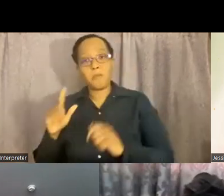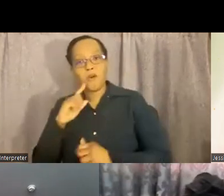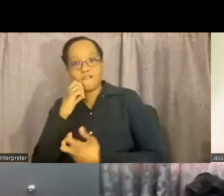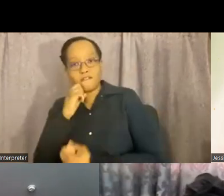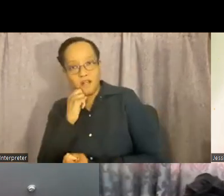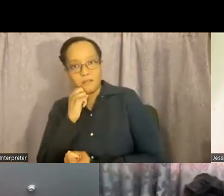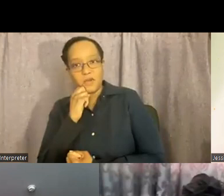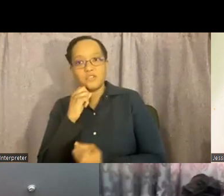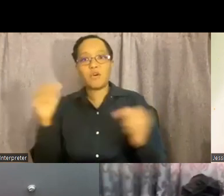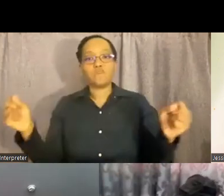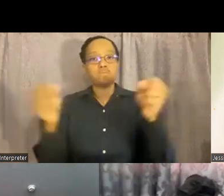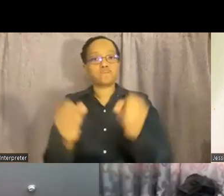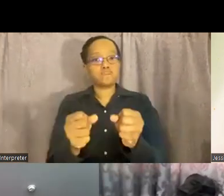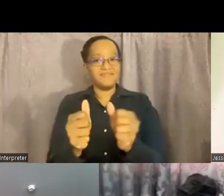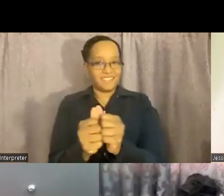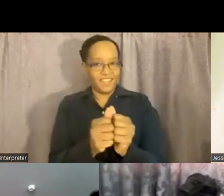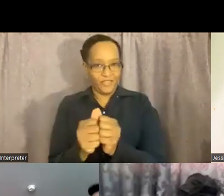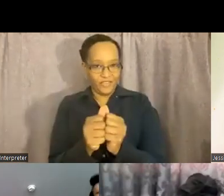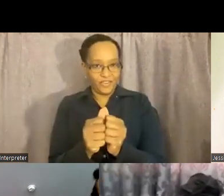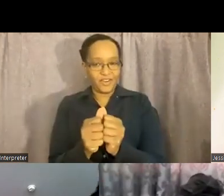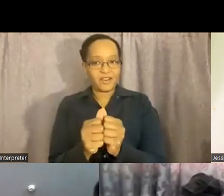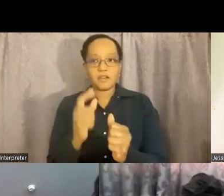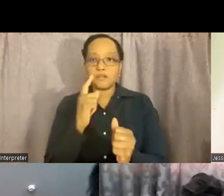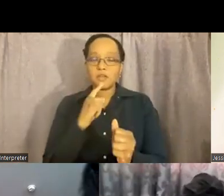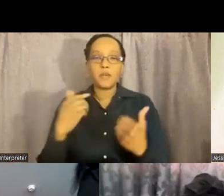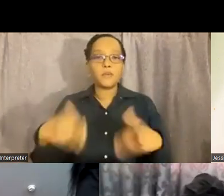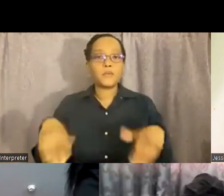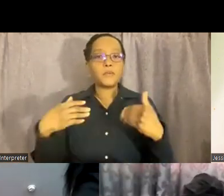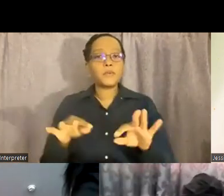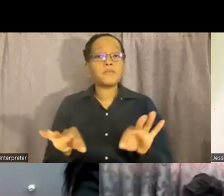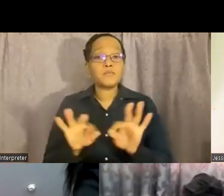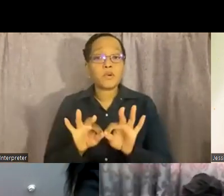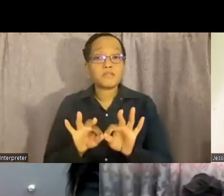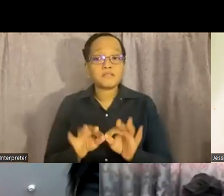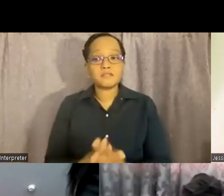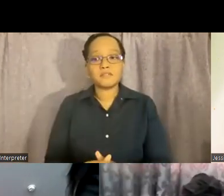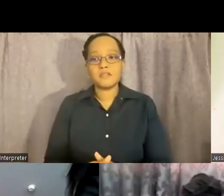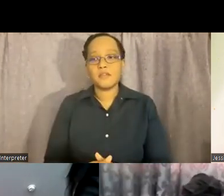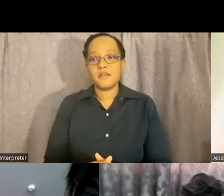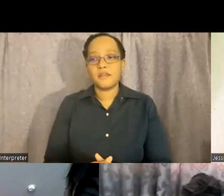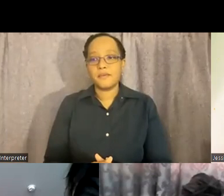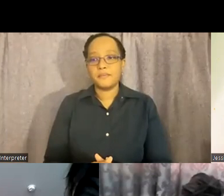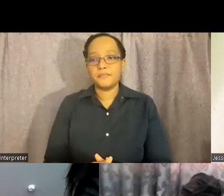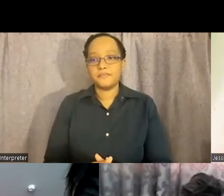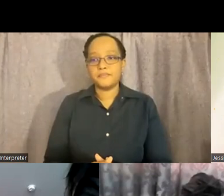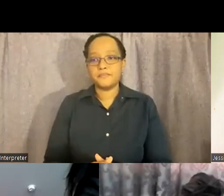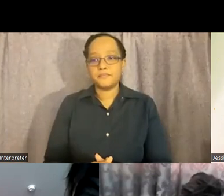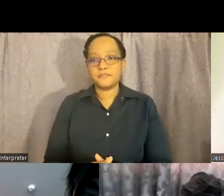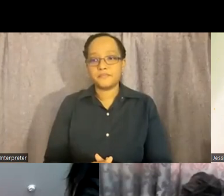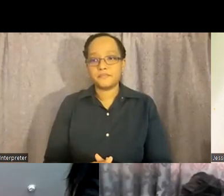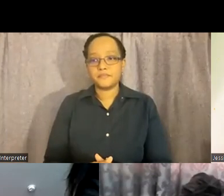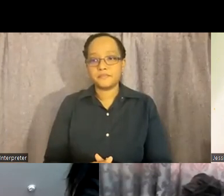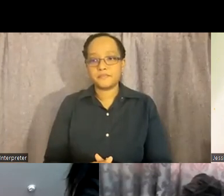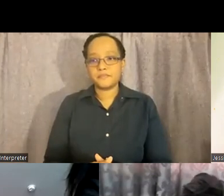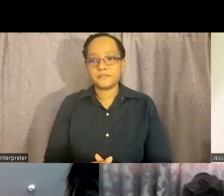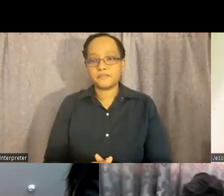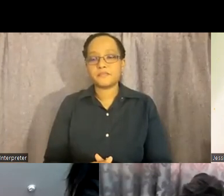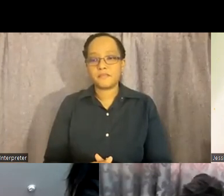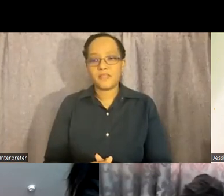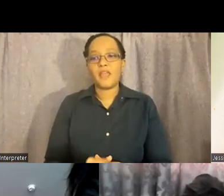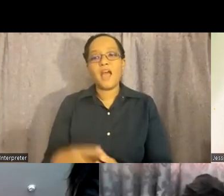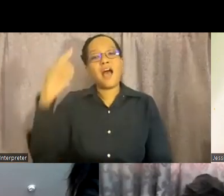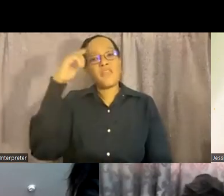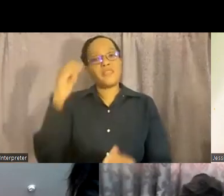Place them both together and it is very important . I think it is with guide and support . With